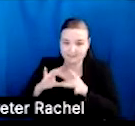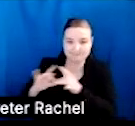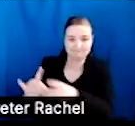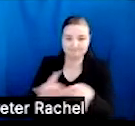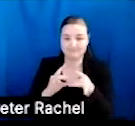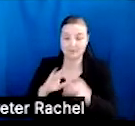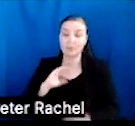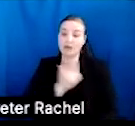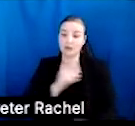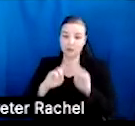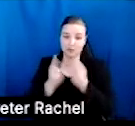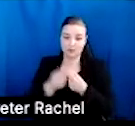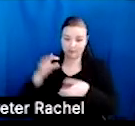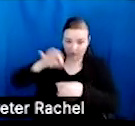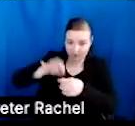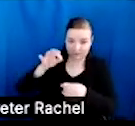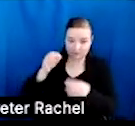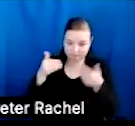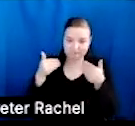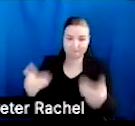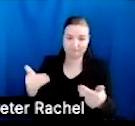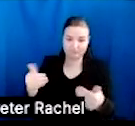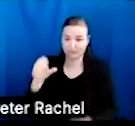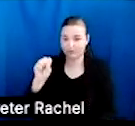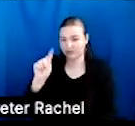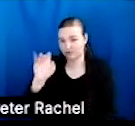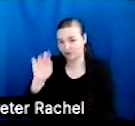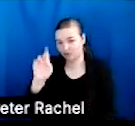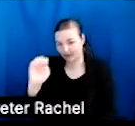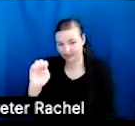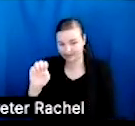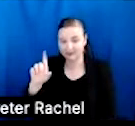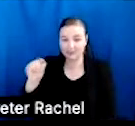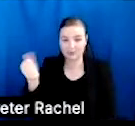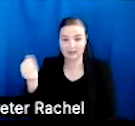strike at the New Museum in late September of 2019 we as organizers had to explain to our colleagues,